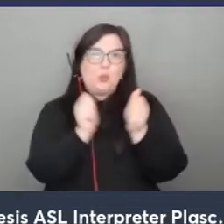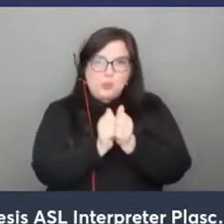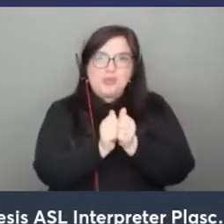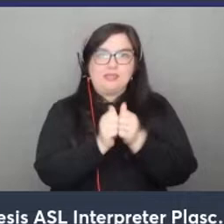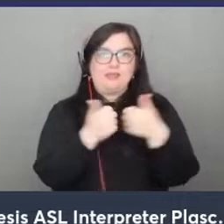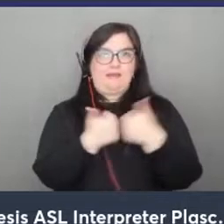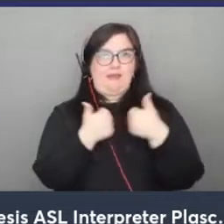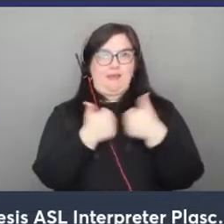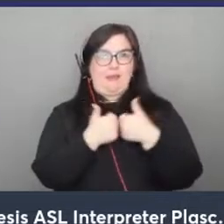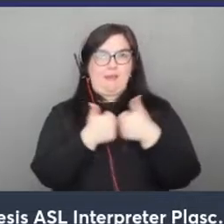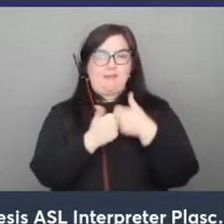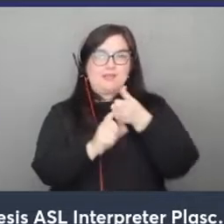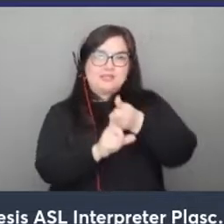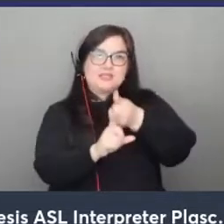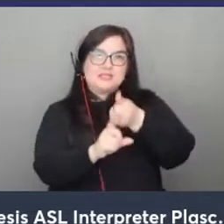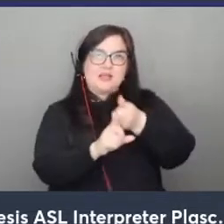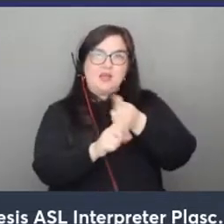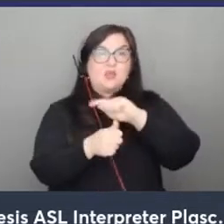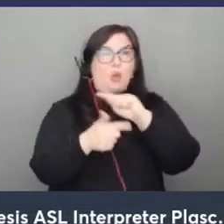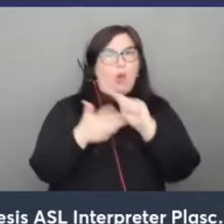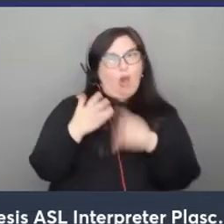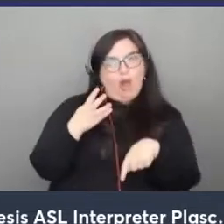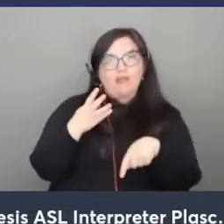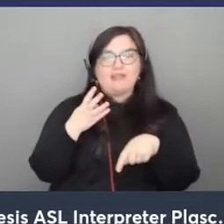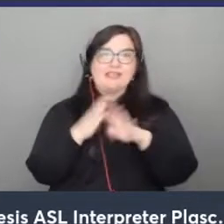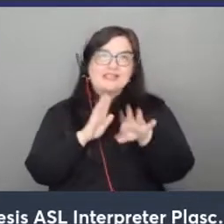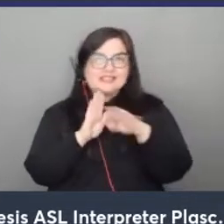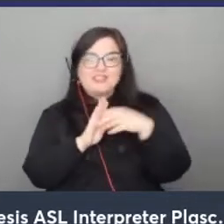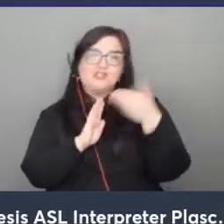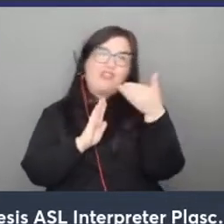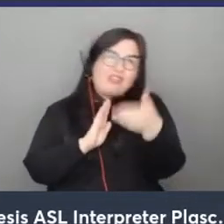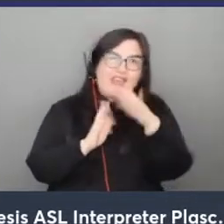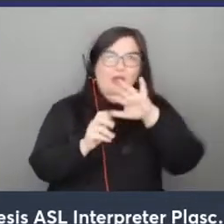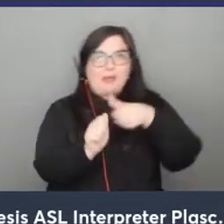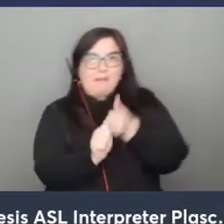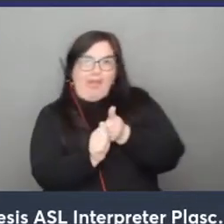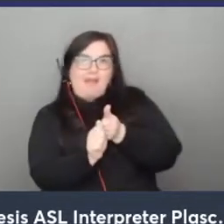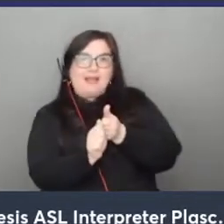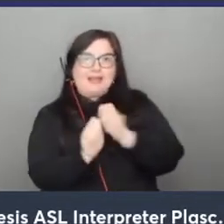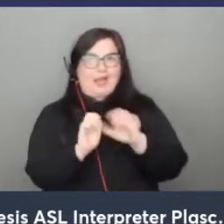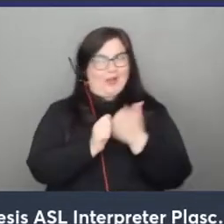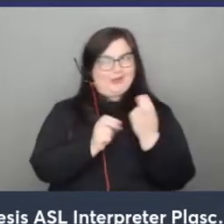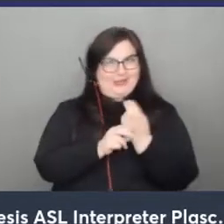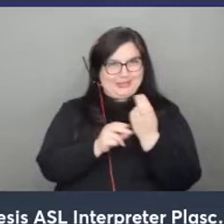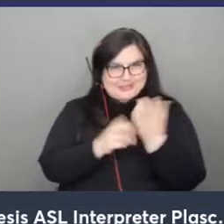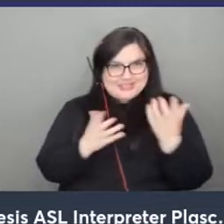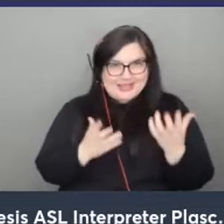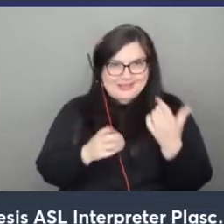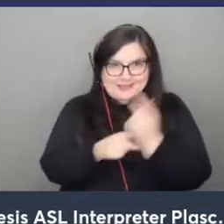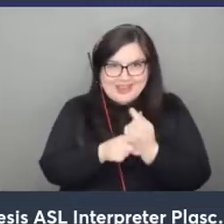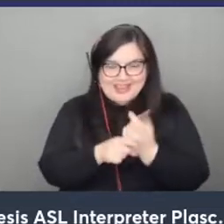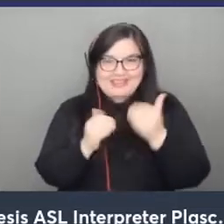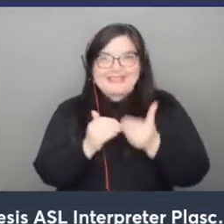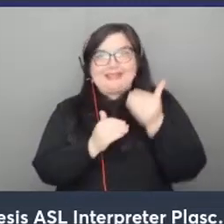You got all these features, they're all there in the back end, how do I use that, right. That's the next question?